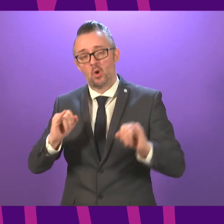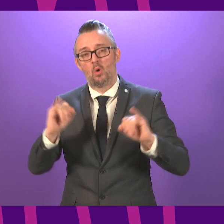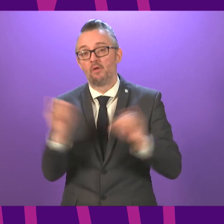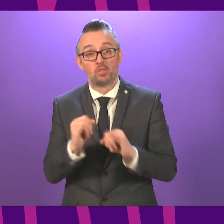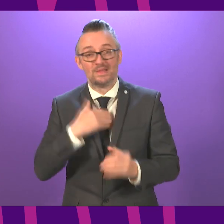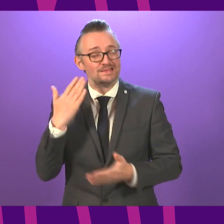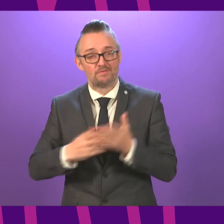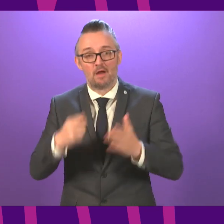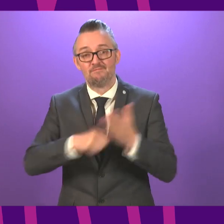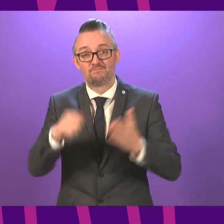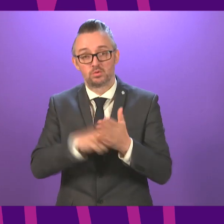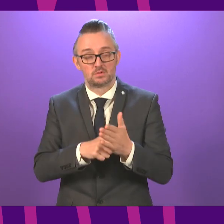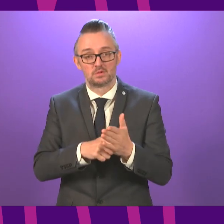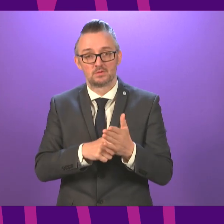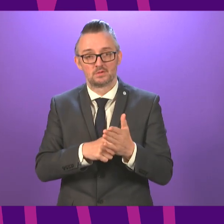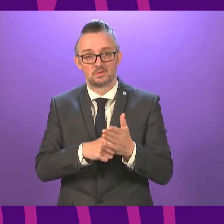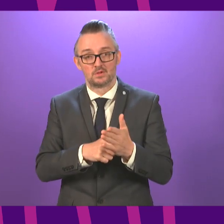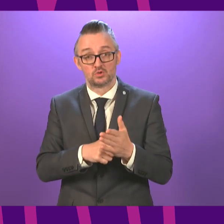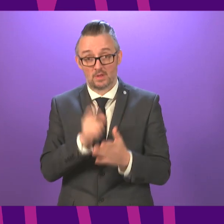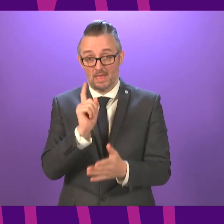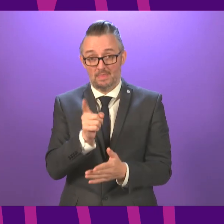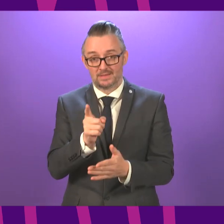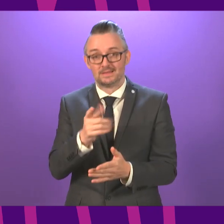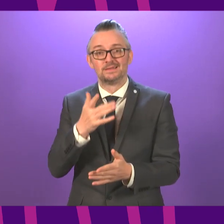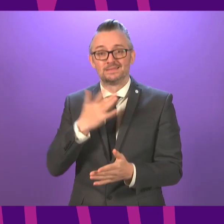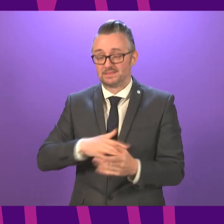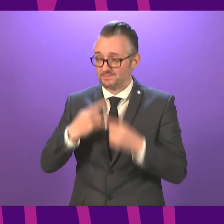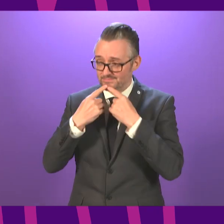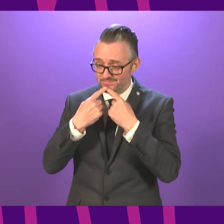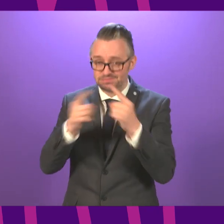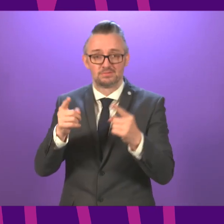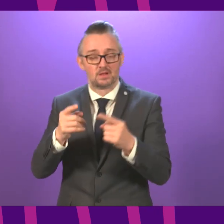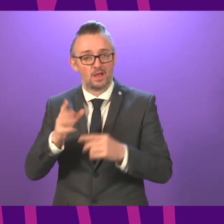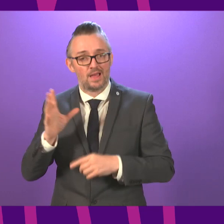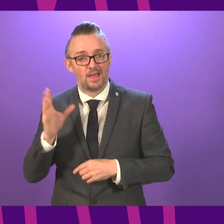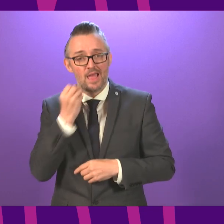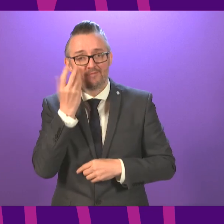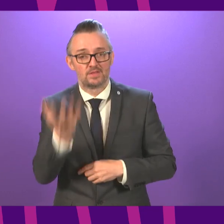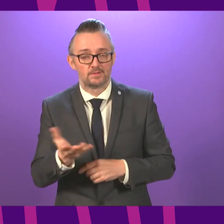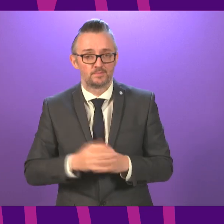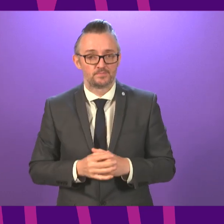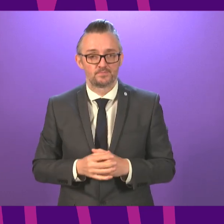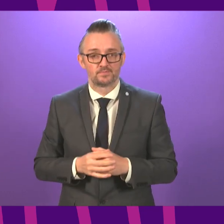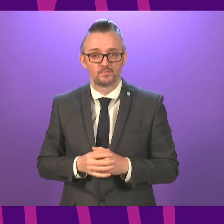fact alone needs to be repeated every single day, so that the people of Scotland understand what